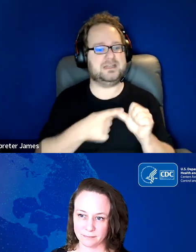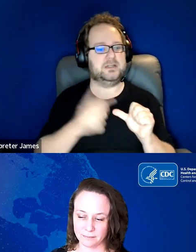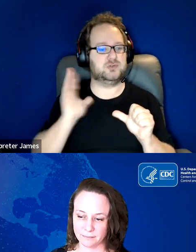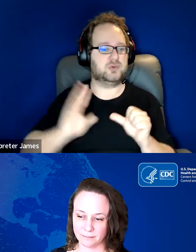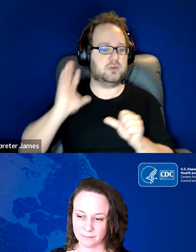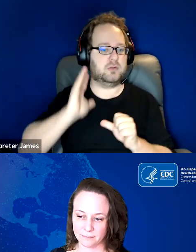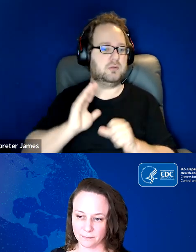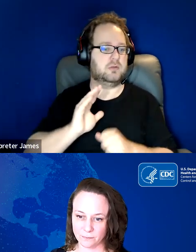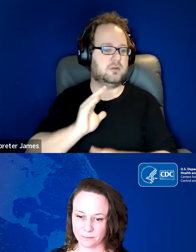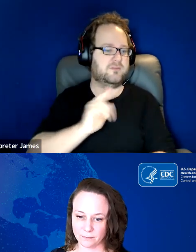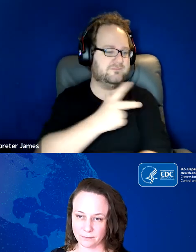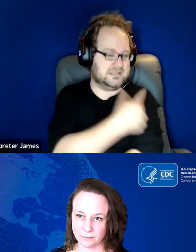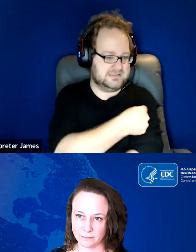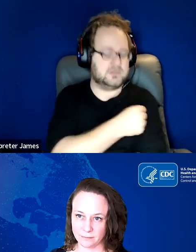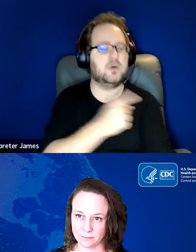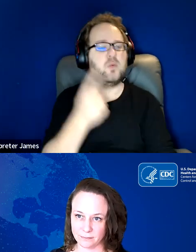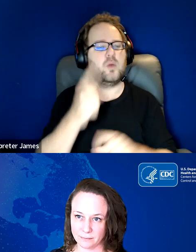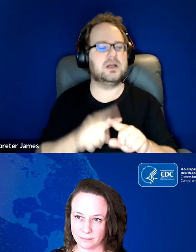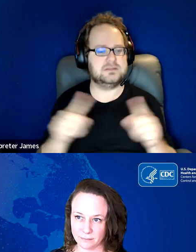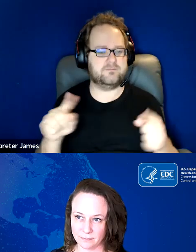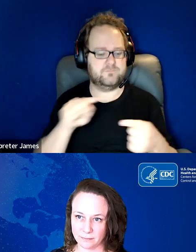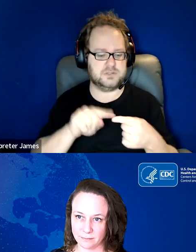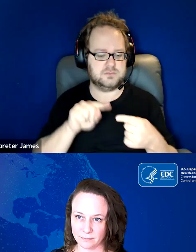I think the one difference may be, they may not be causing